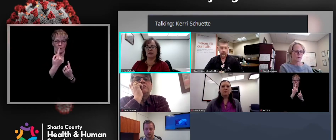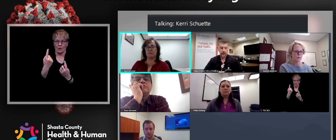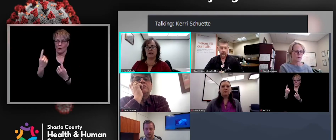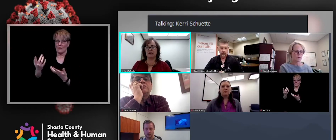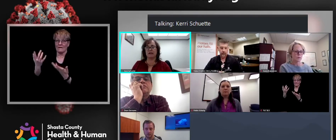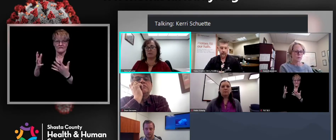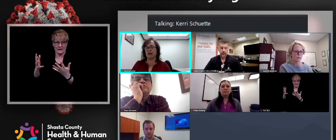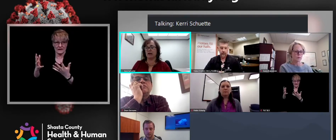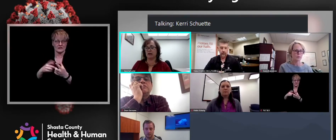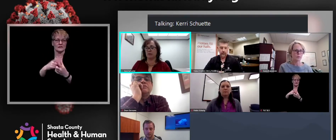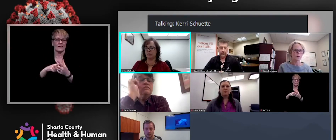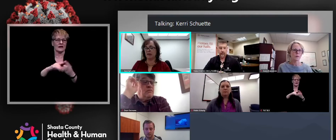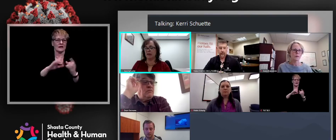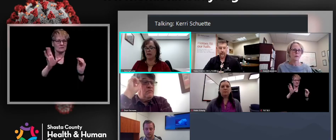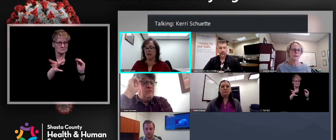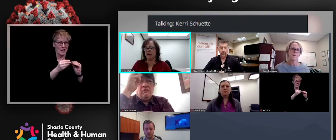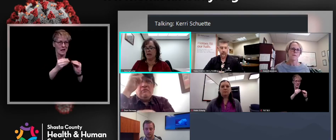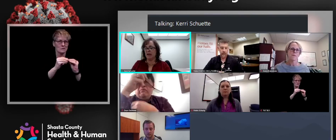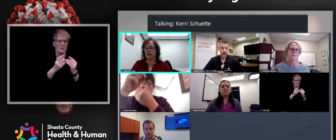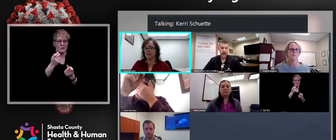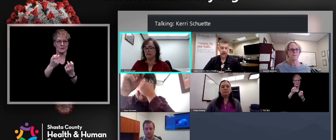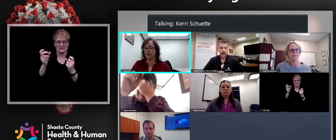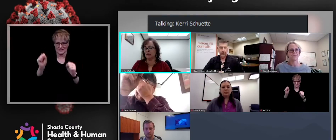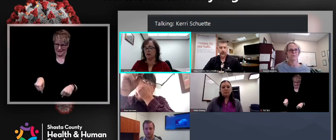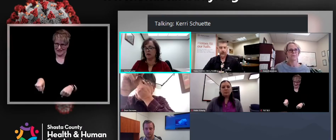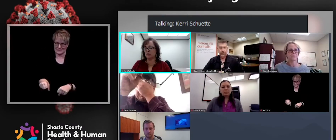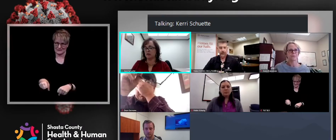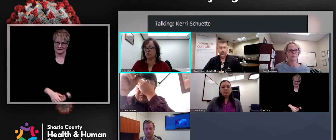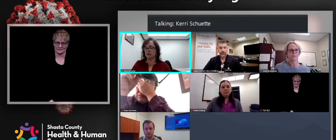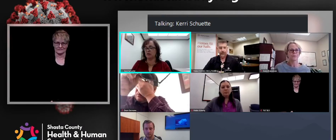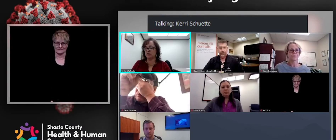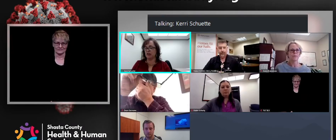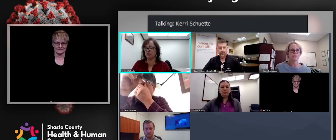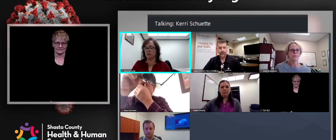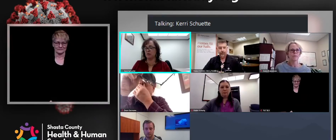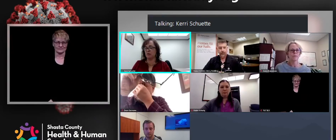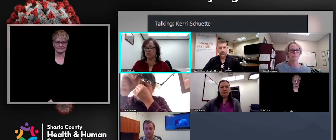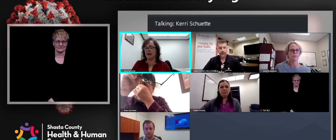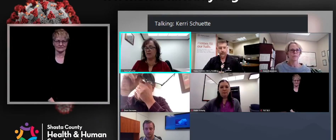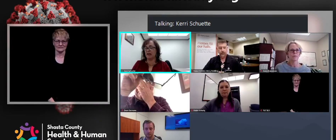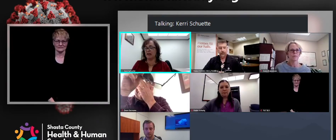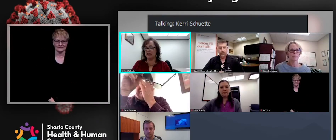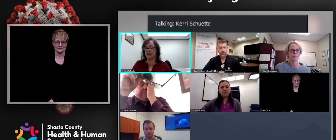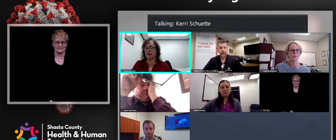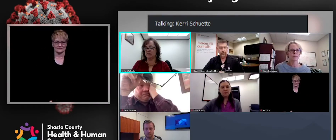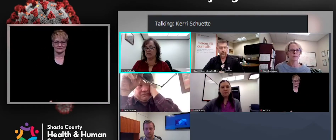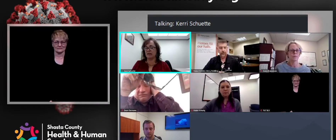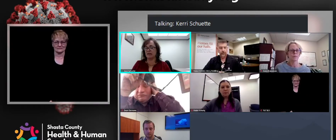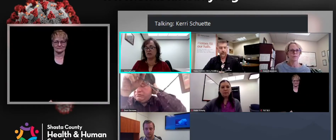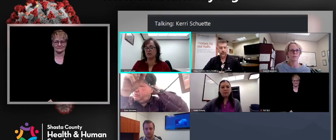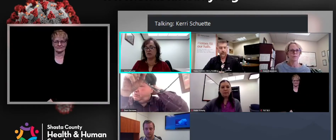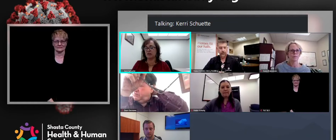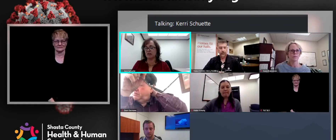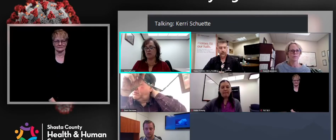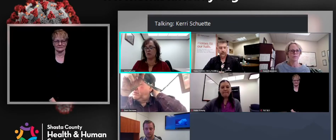that might come up. And I also wanted to share that we will be having a second dose clinic for